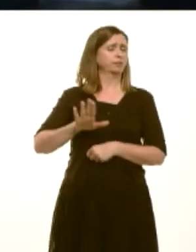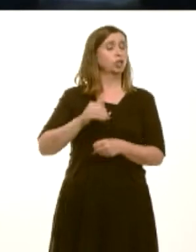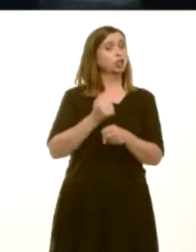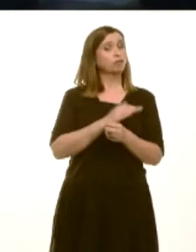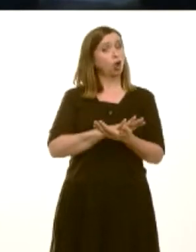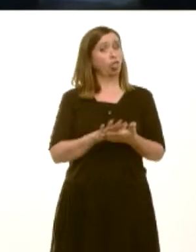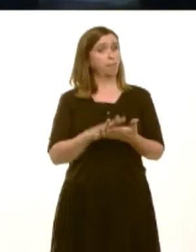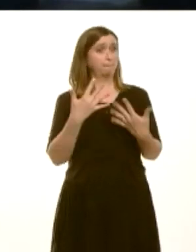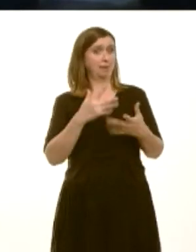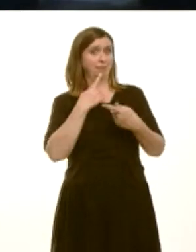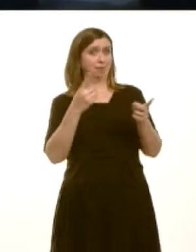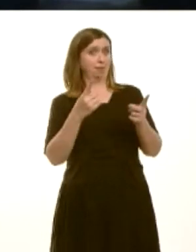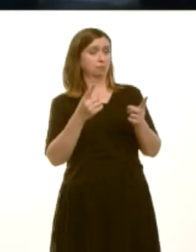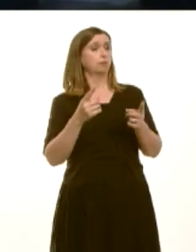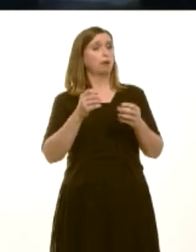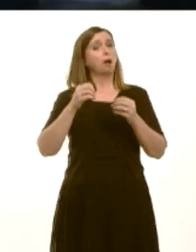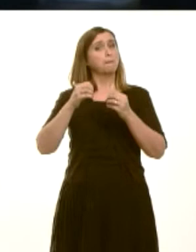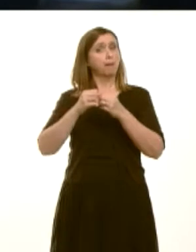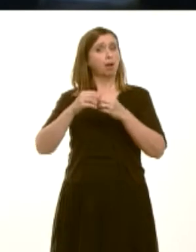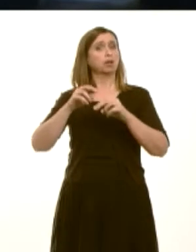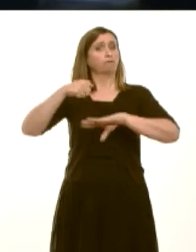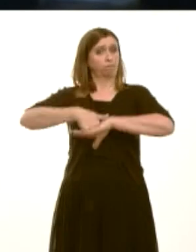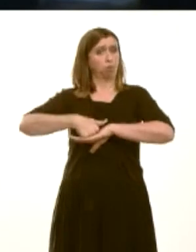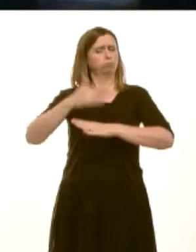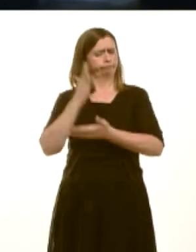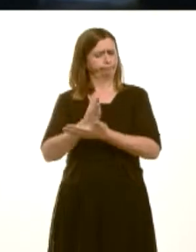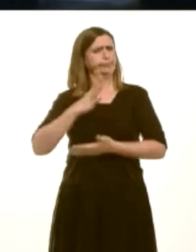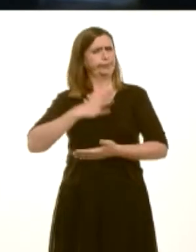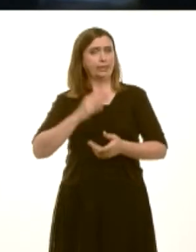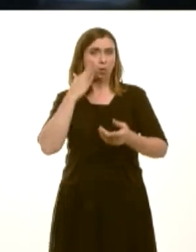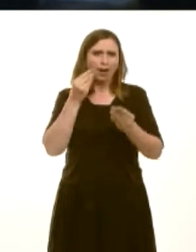report saying that a Barnett floor was necessary at times of growing economy and growing funding